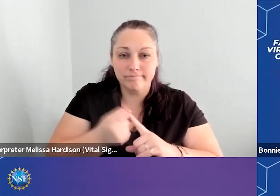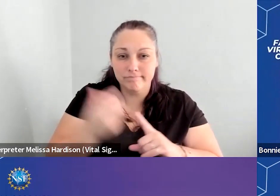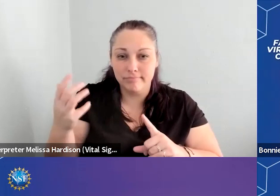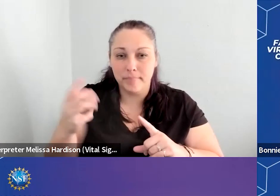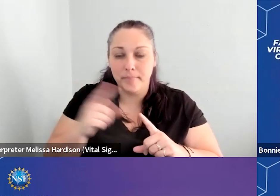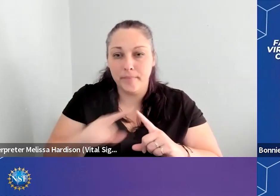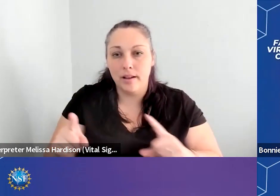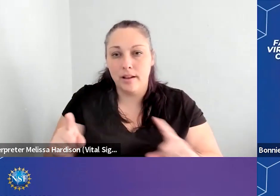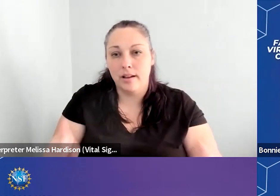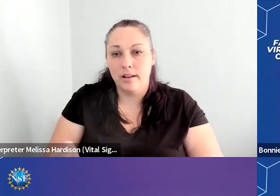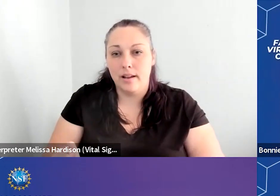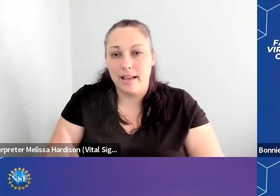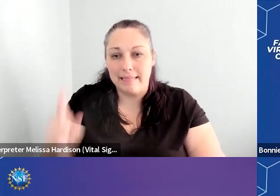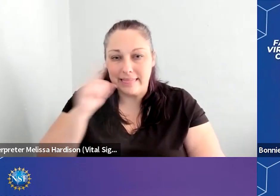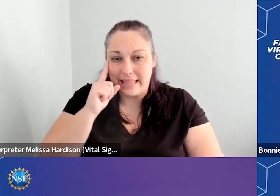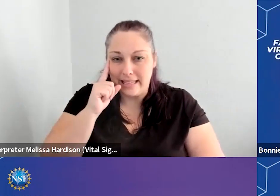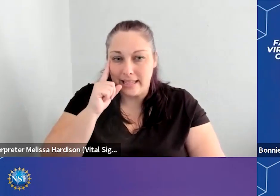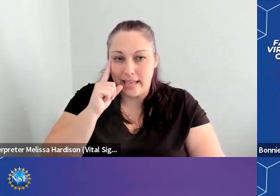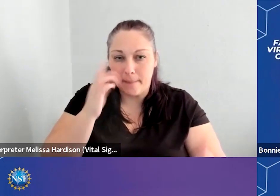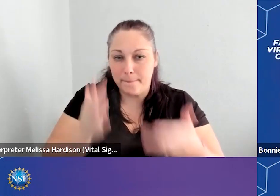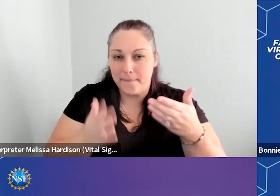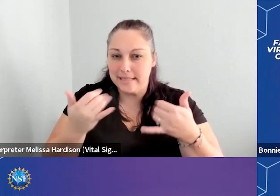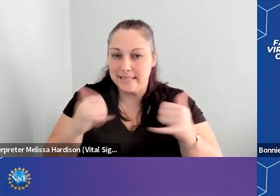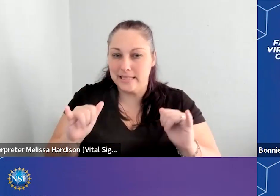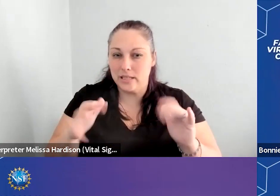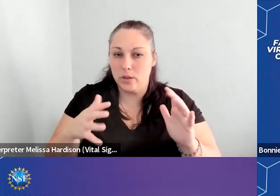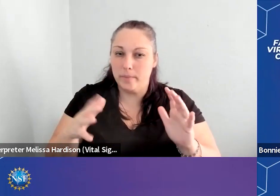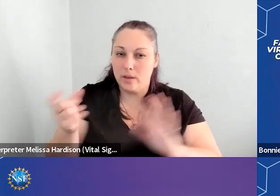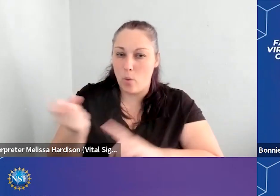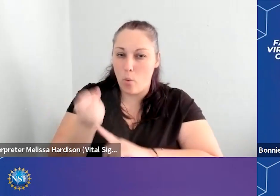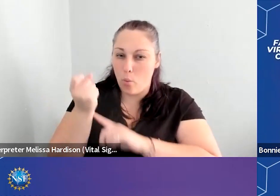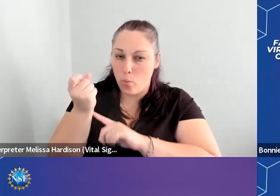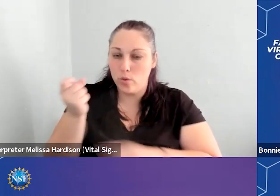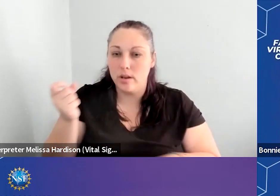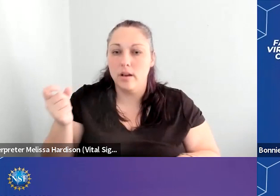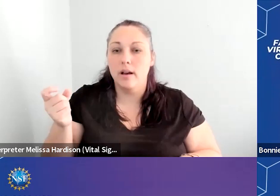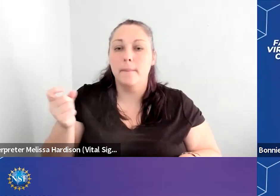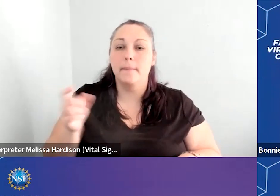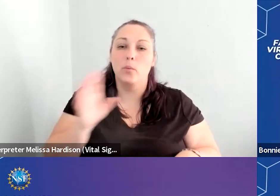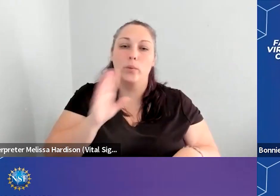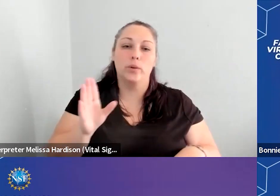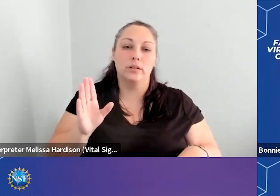because I think it might still be close-hold but we'll answer it anyway